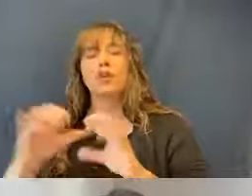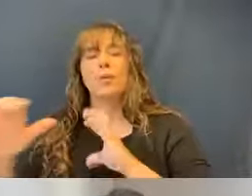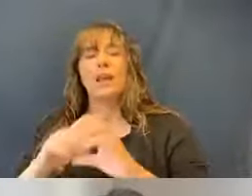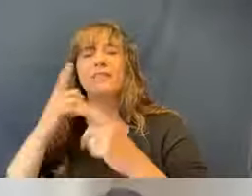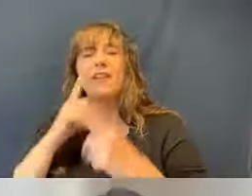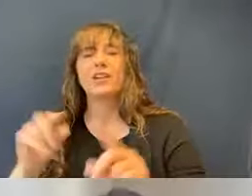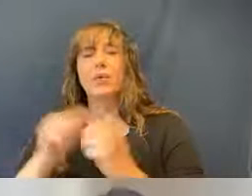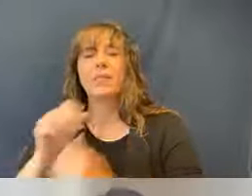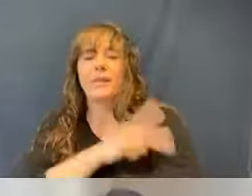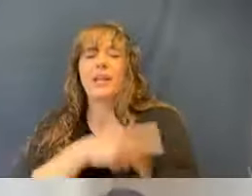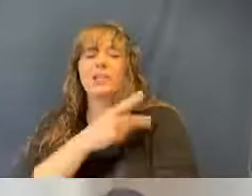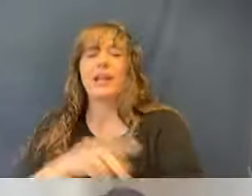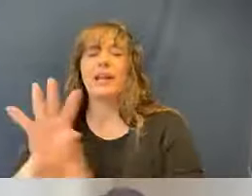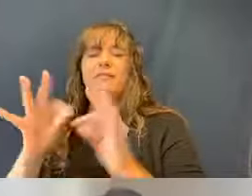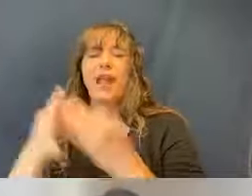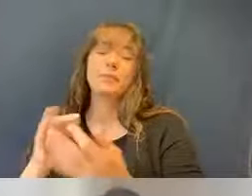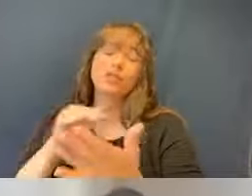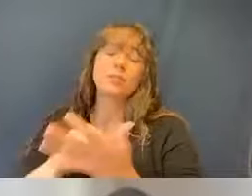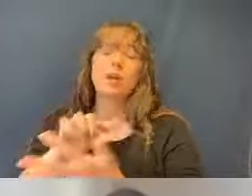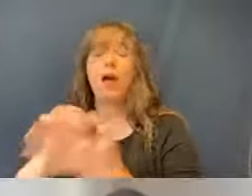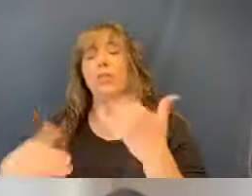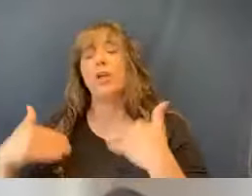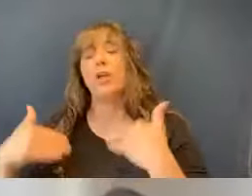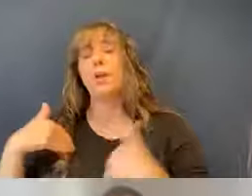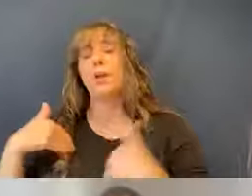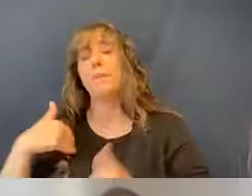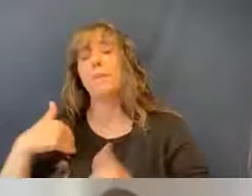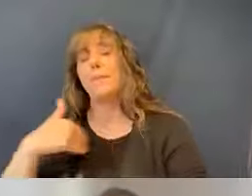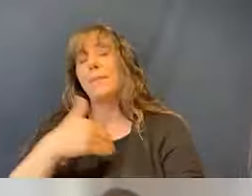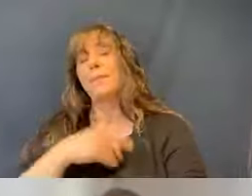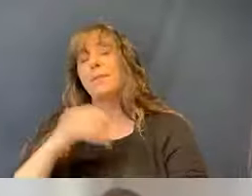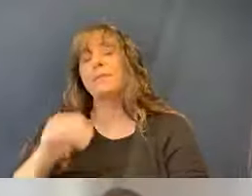family, physicians, and other members of the healthcare team. The communication skills